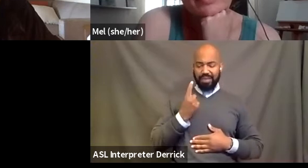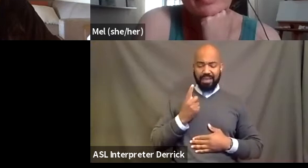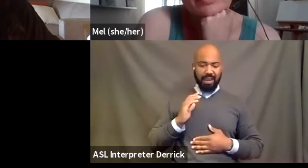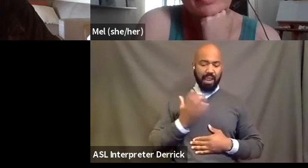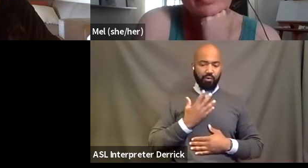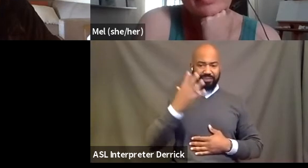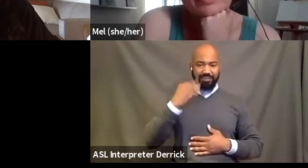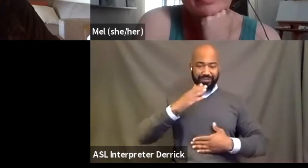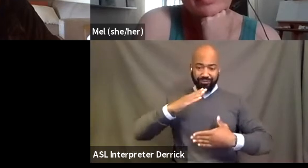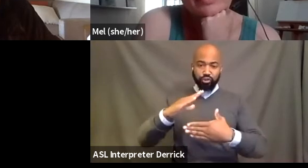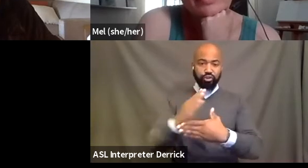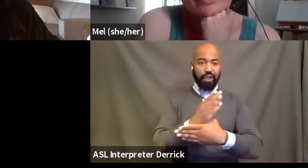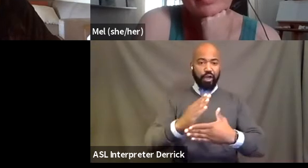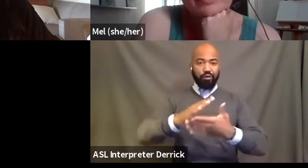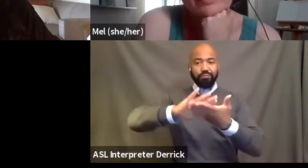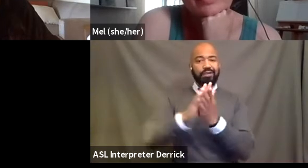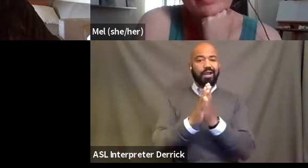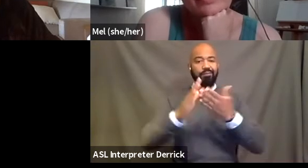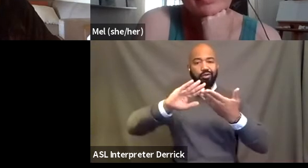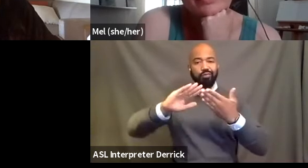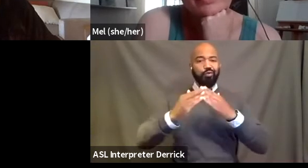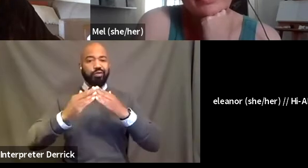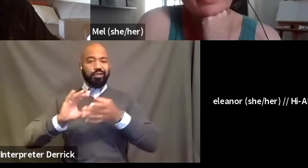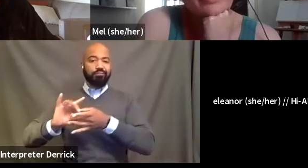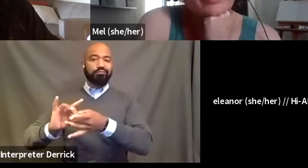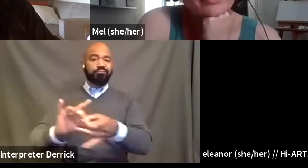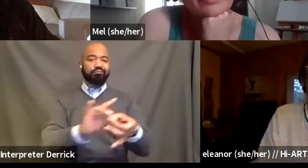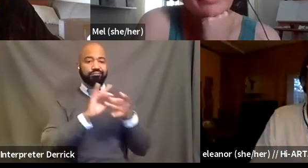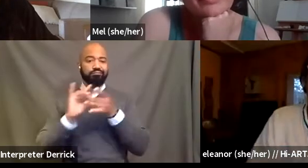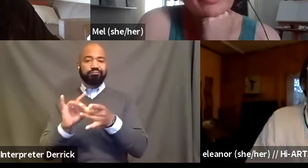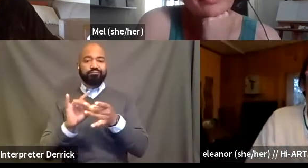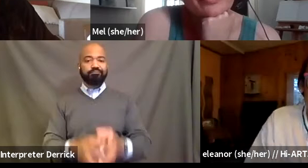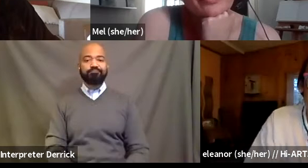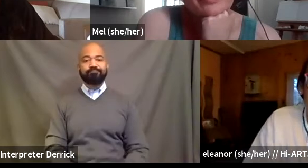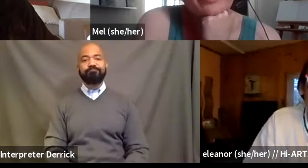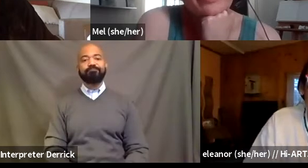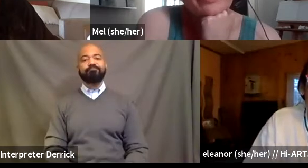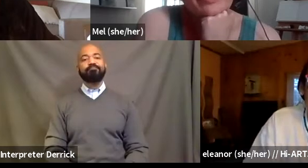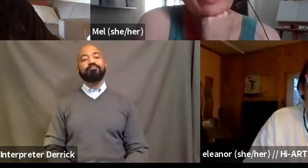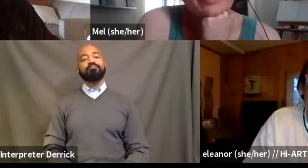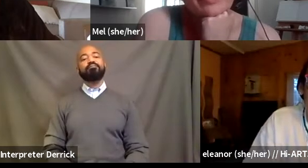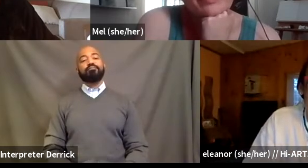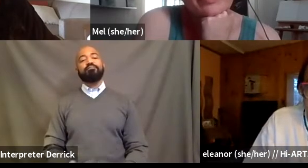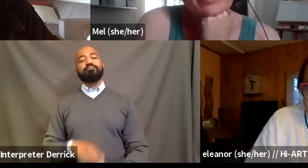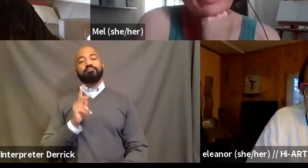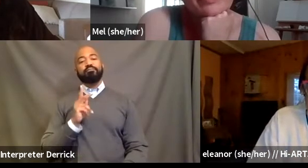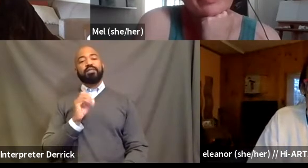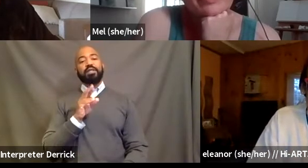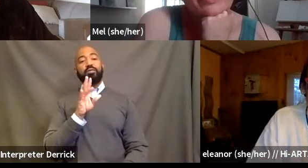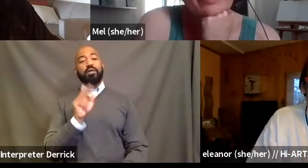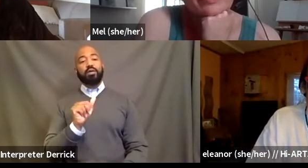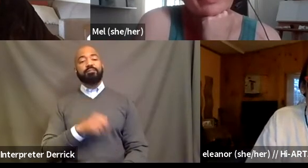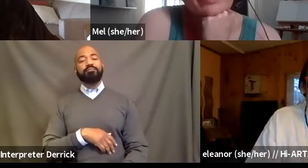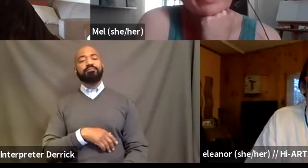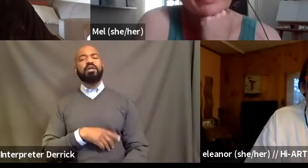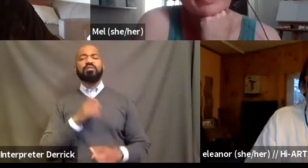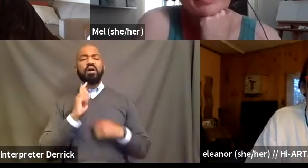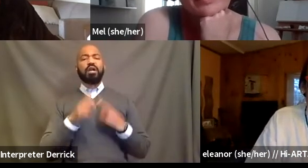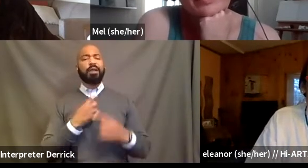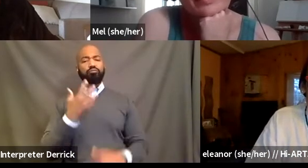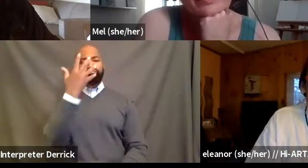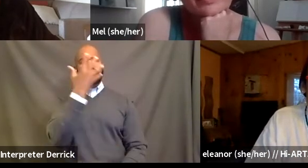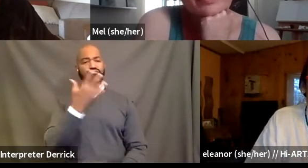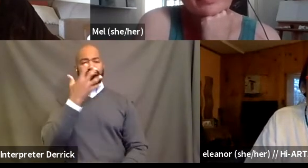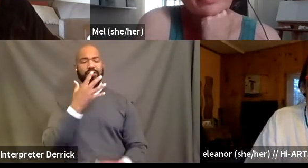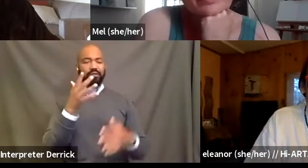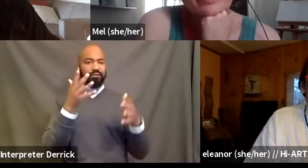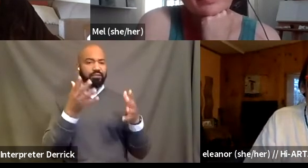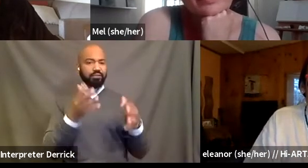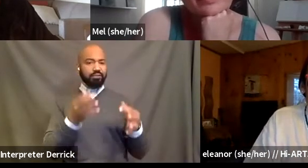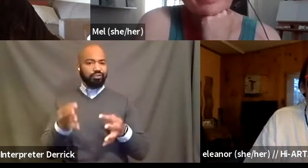Kirya Traber (she/her): There is a coordination here in case you didn't catch it, this is curious speaking, by the way, I am the only one of the panelists that does not have a flower, and I feel very much like I wish I did.